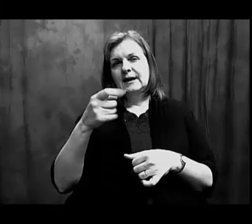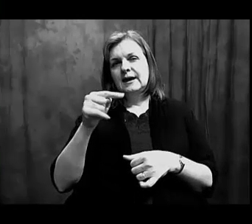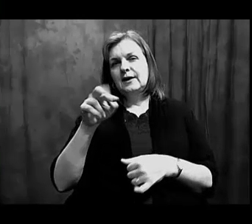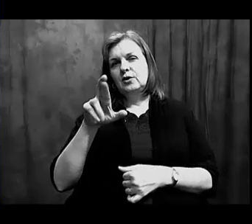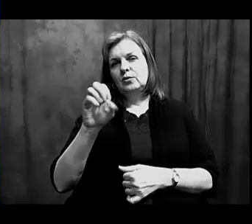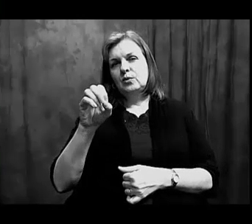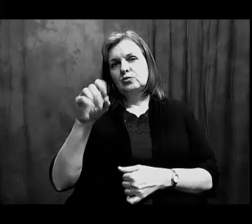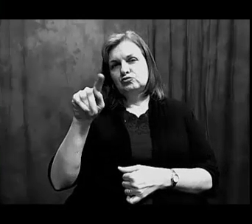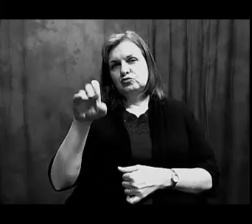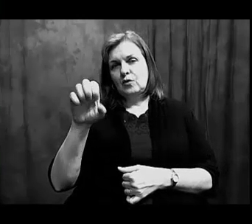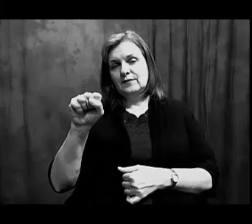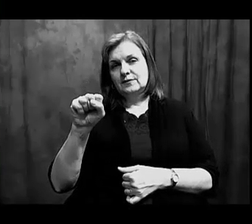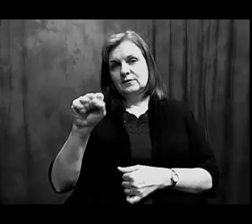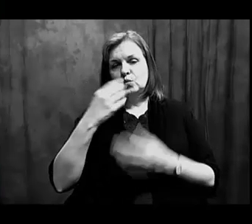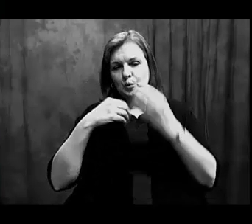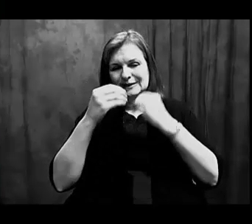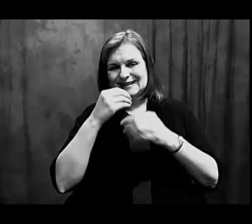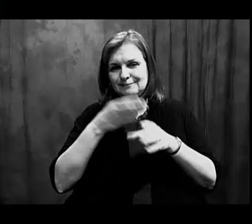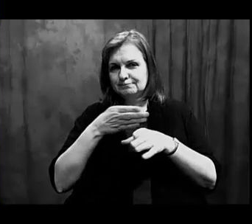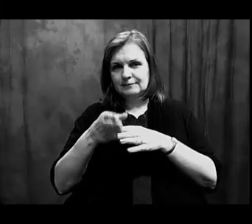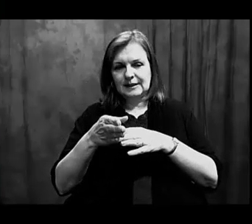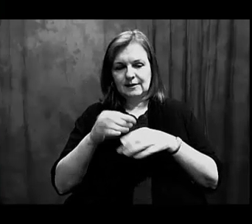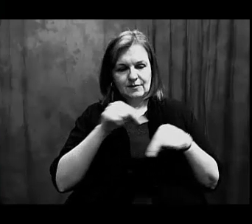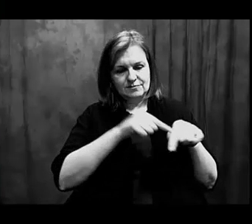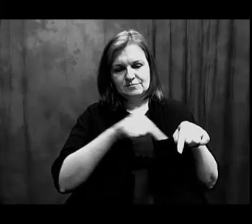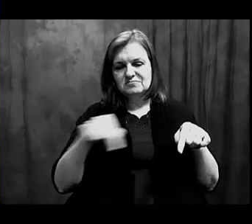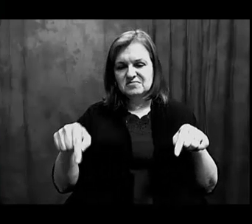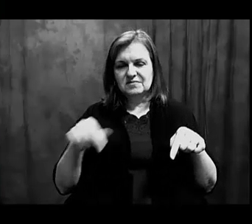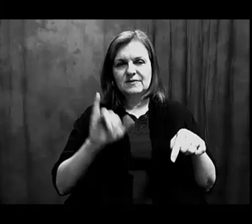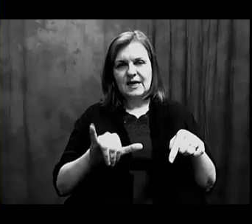are going to feed solely on these algae